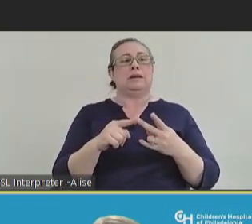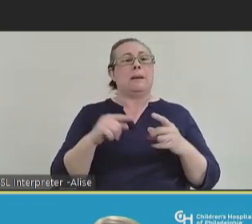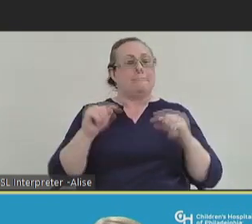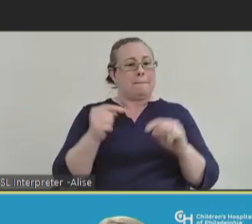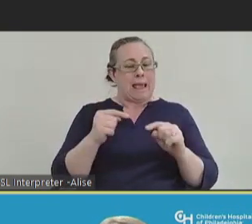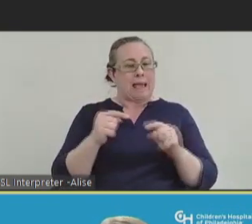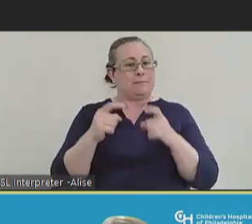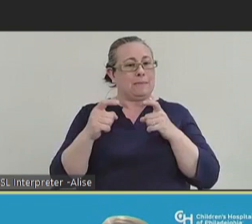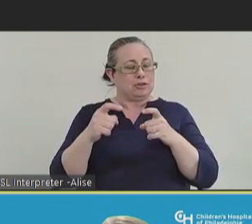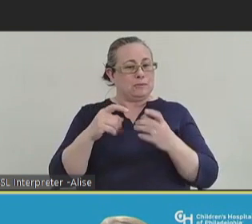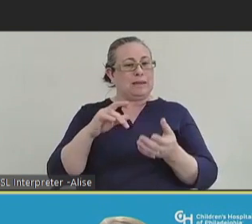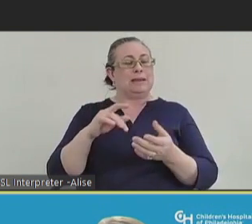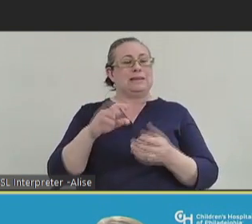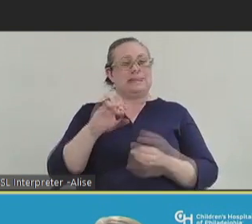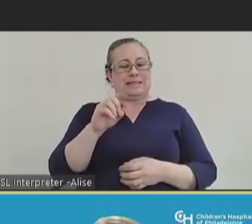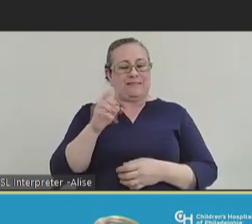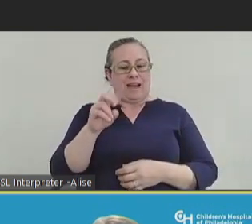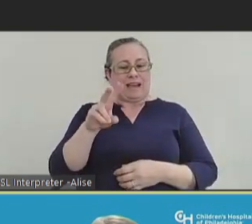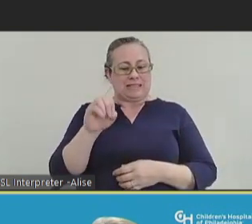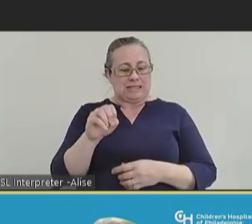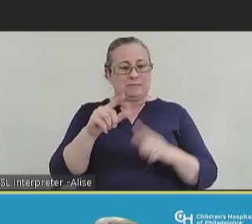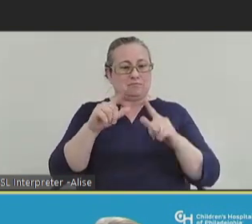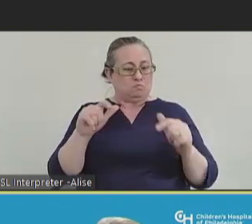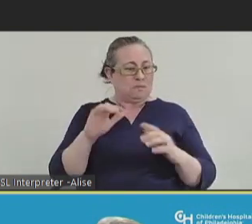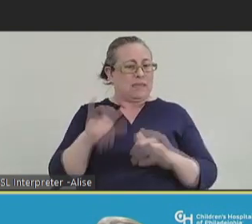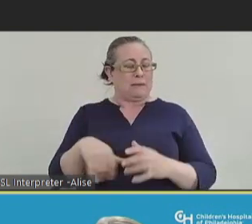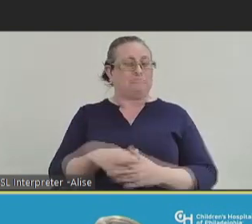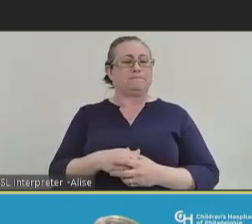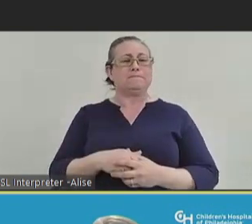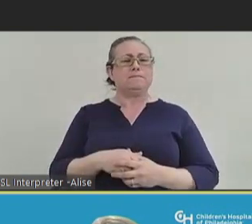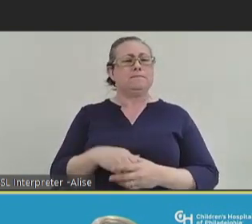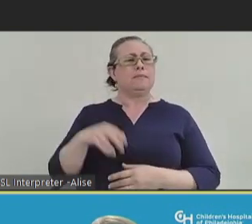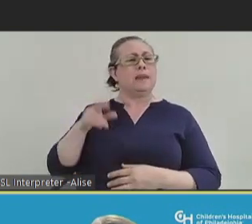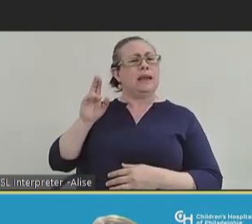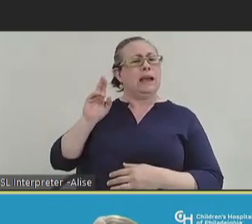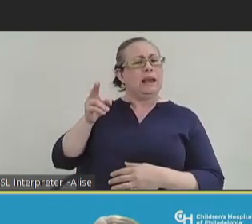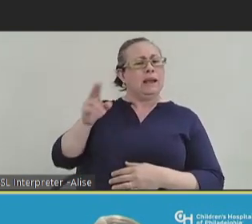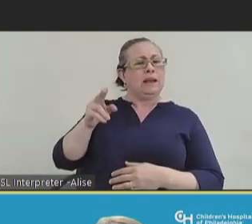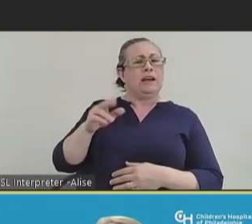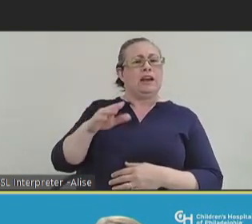and comfort positioning. Historically, child life was born in the healthcare setting,